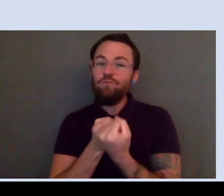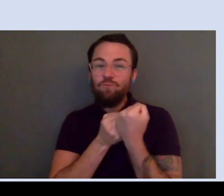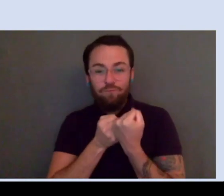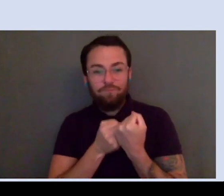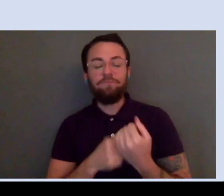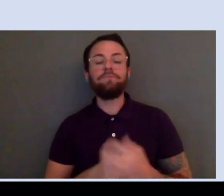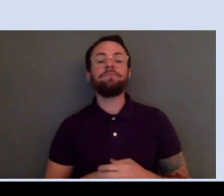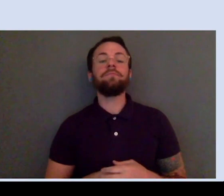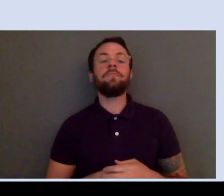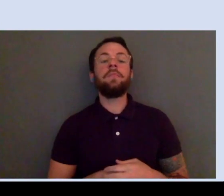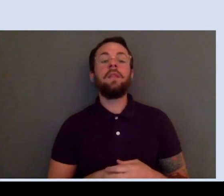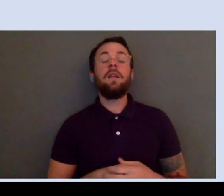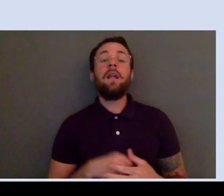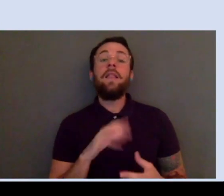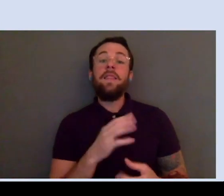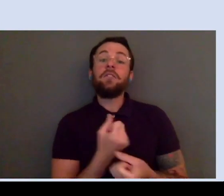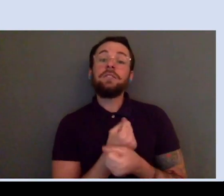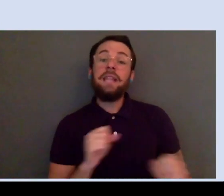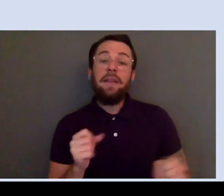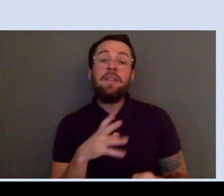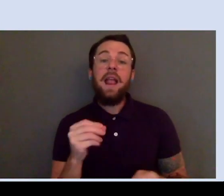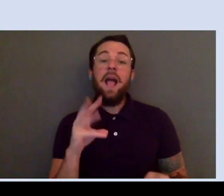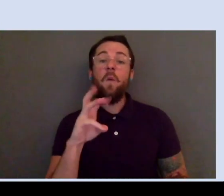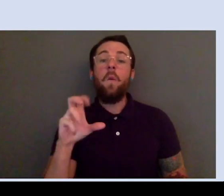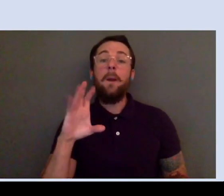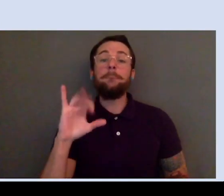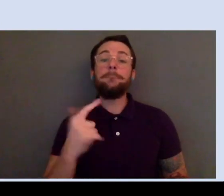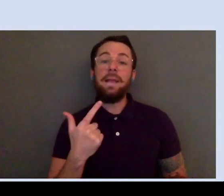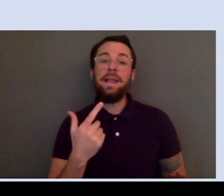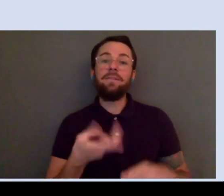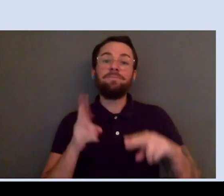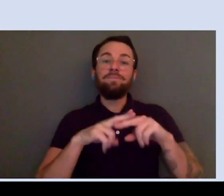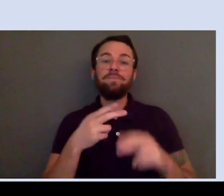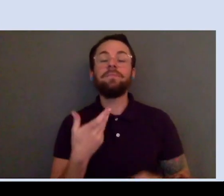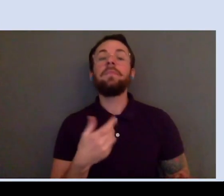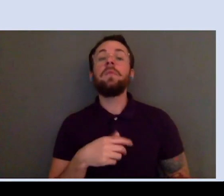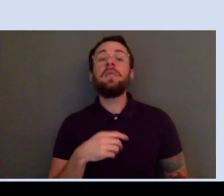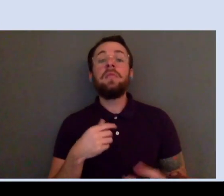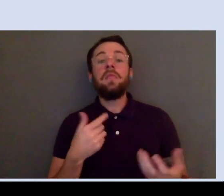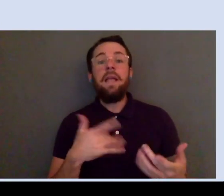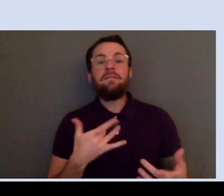Their sense of saferty and wellings.